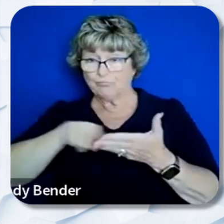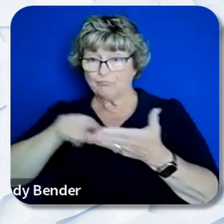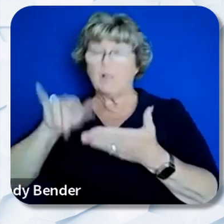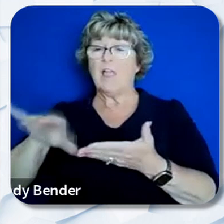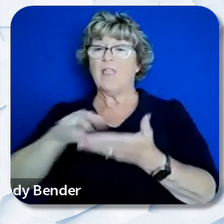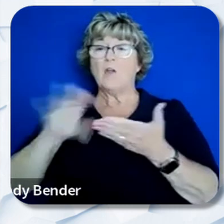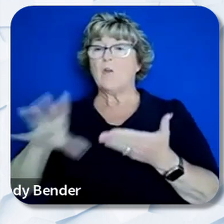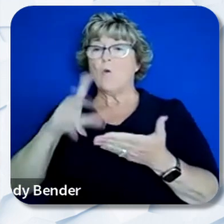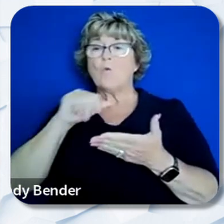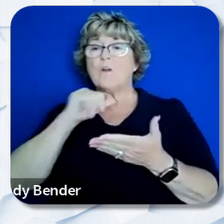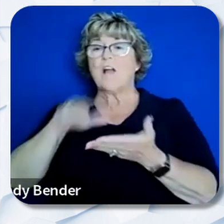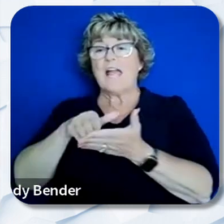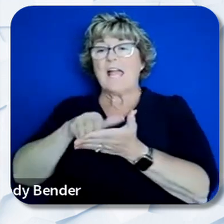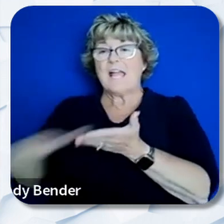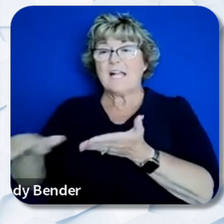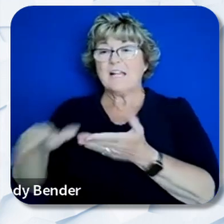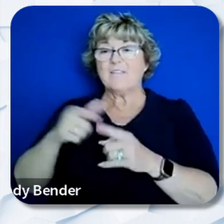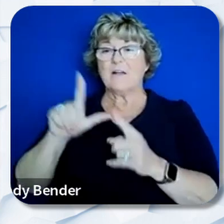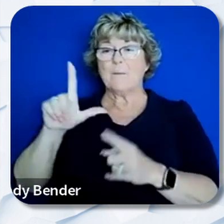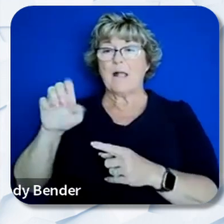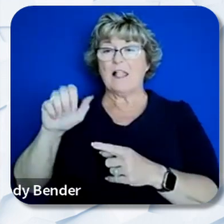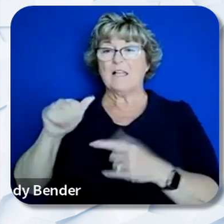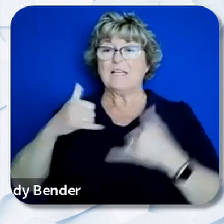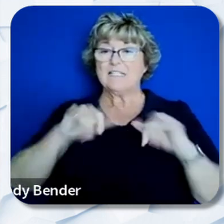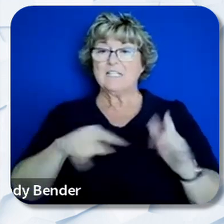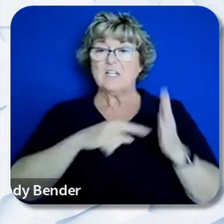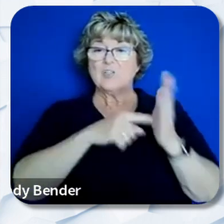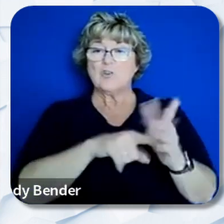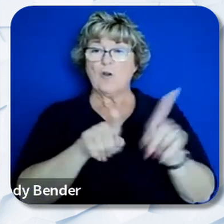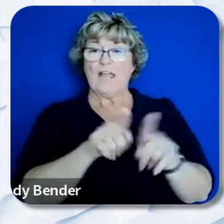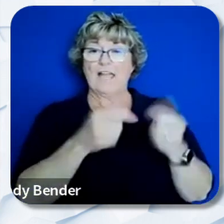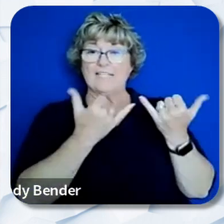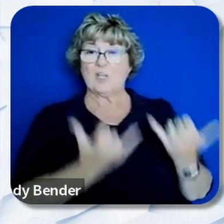never exited from the LEA. They're still showing as current, even though the districts believes